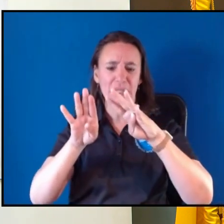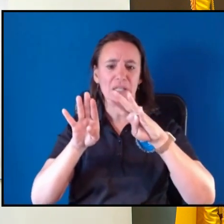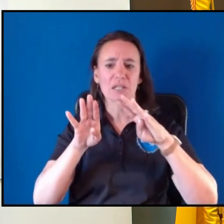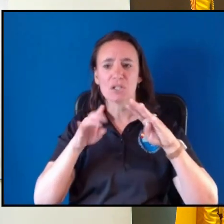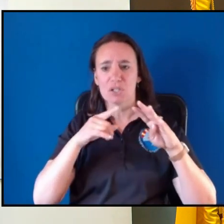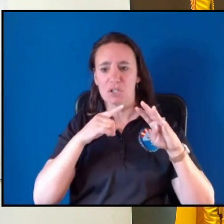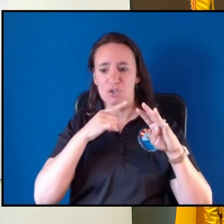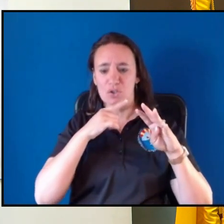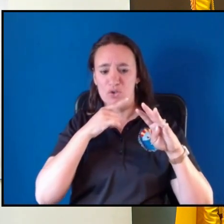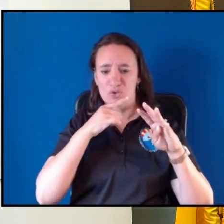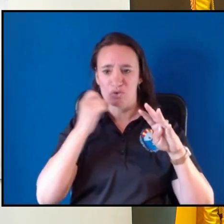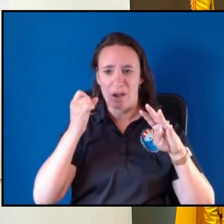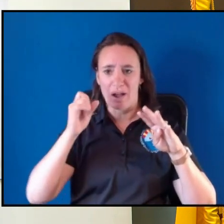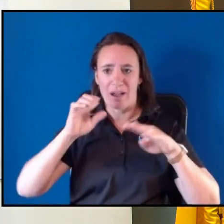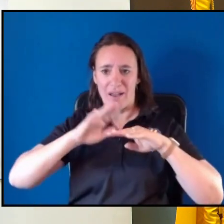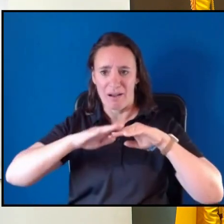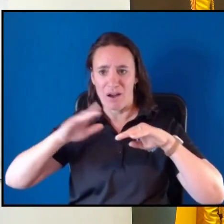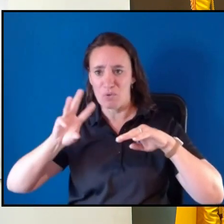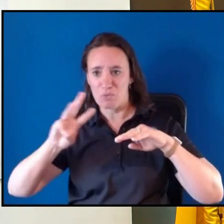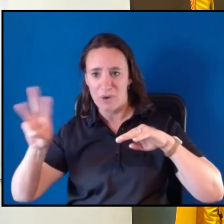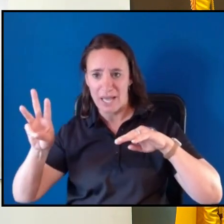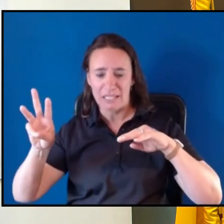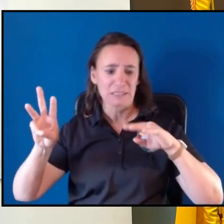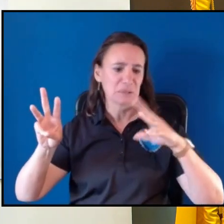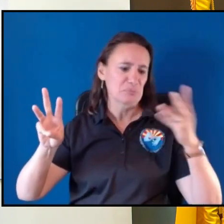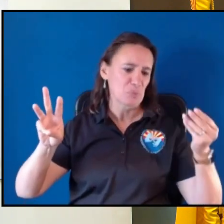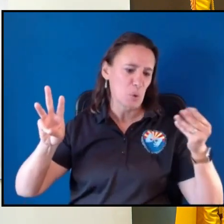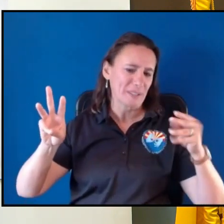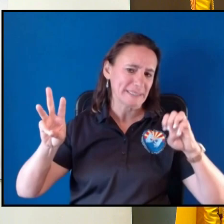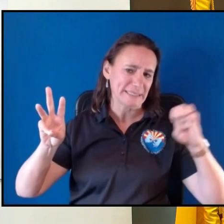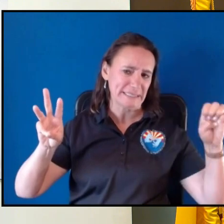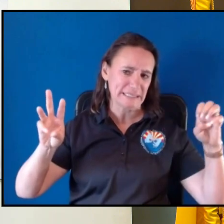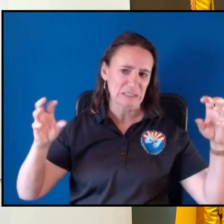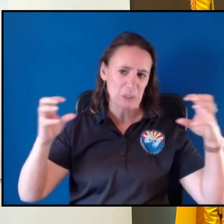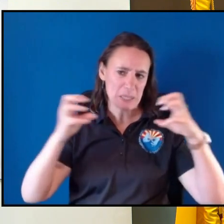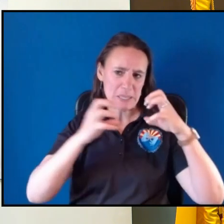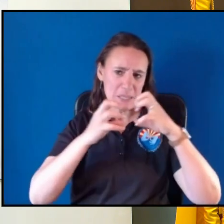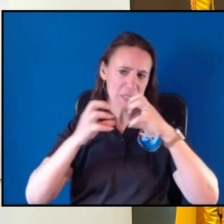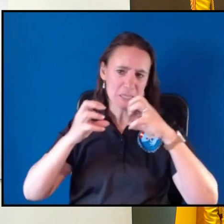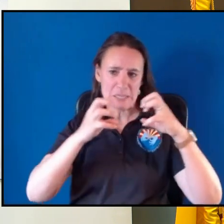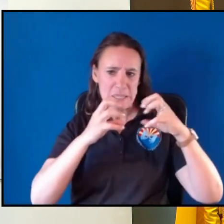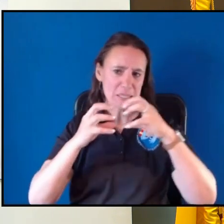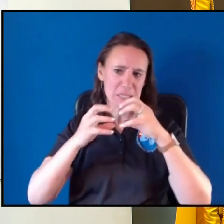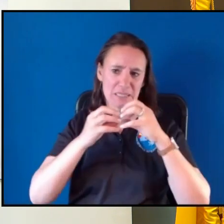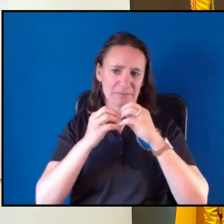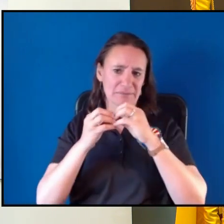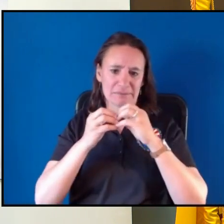so we've got a battle going on. Over the next couple of days we'll start to see some of that moisture move back in with